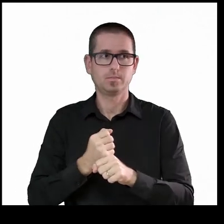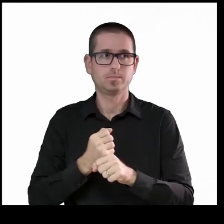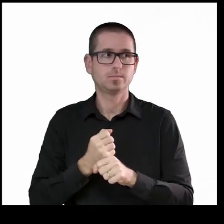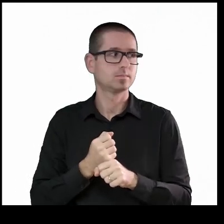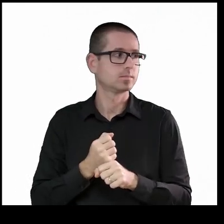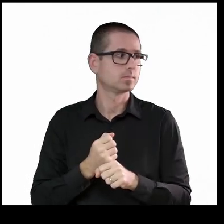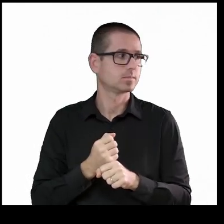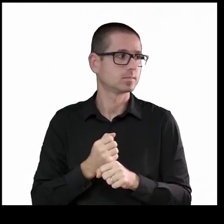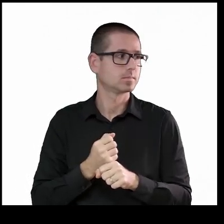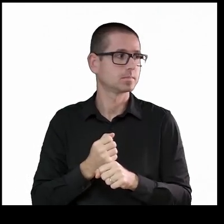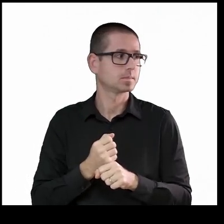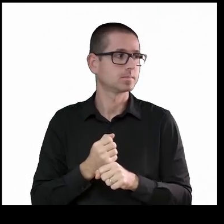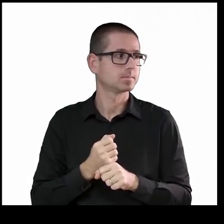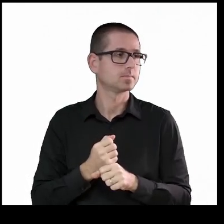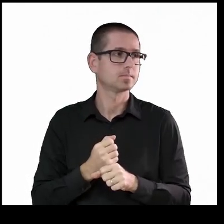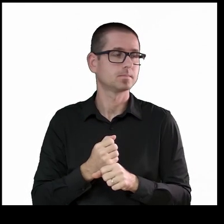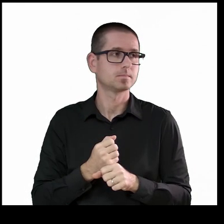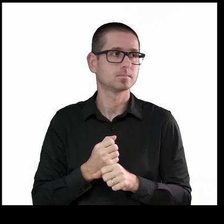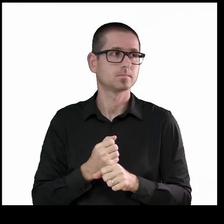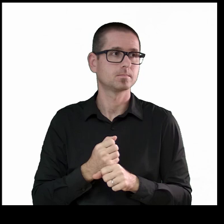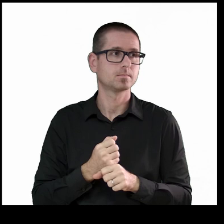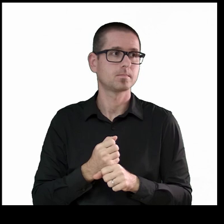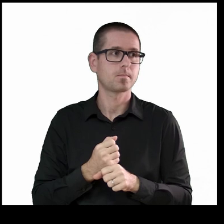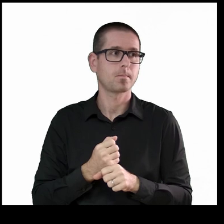it's about the